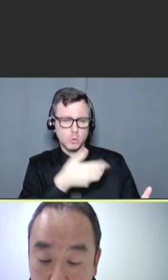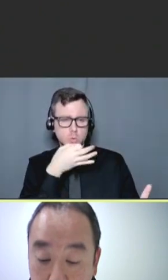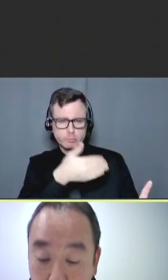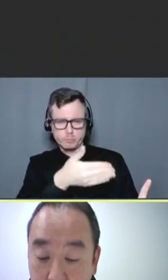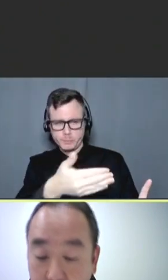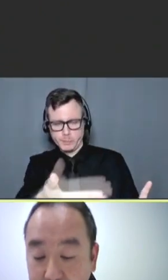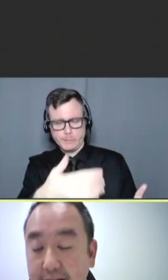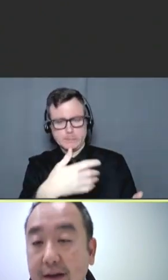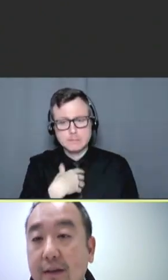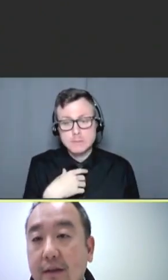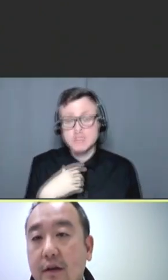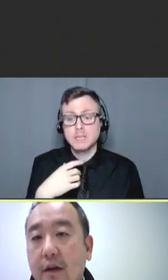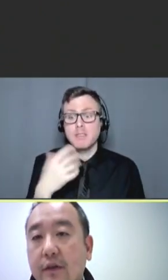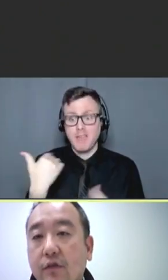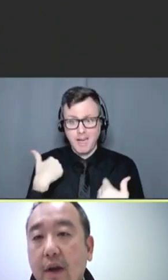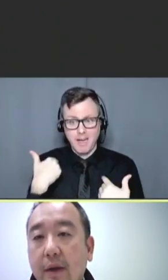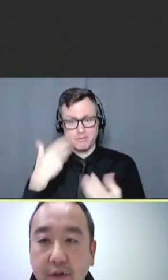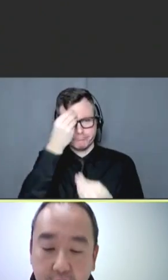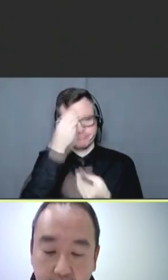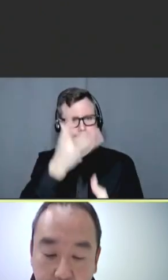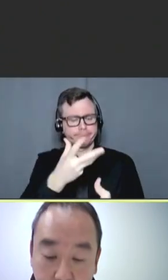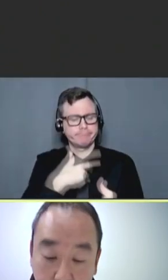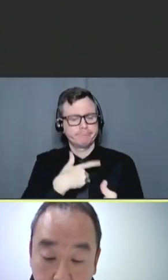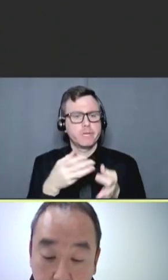But, certainly, there is data that describes in documents low